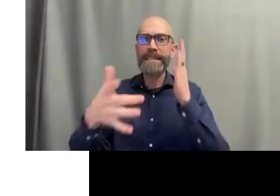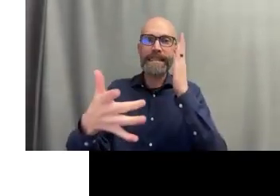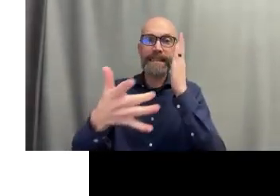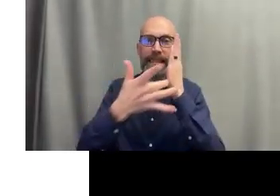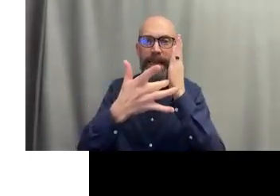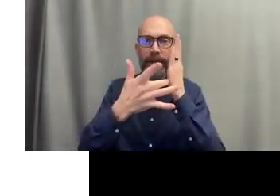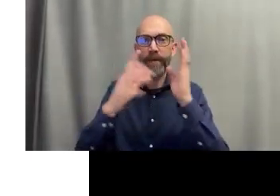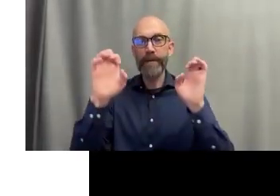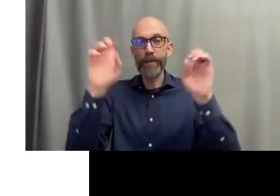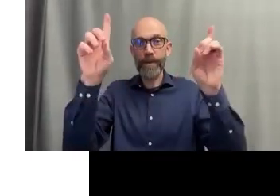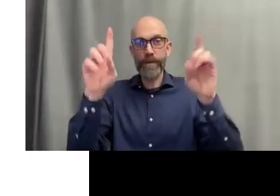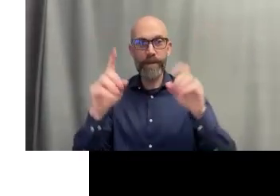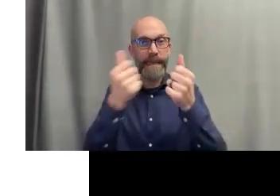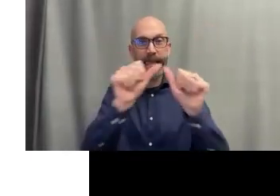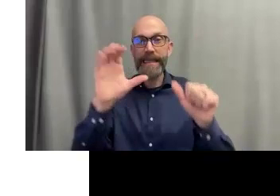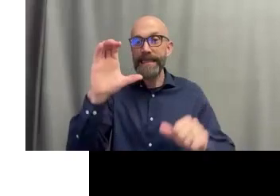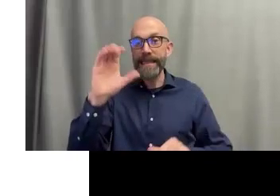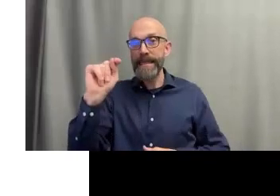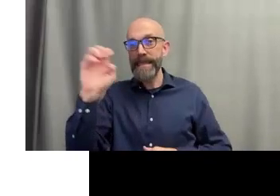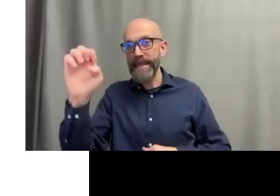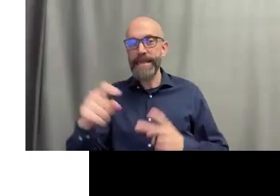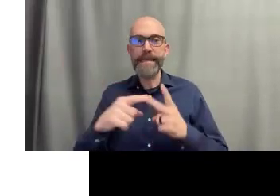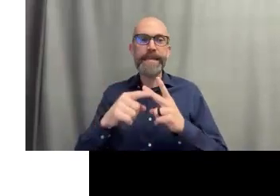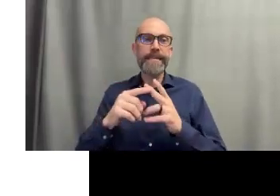So any CTE, manufacturing, health